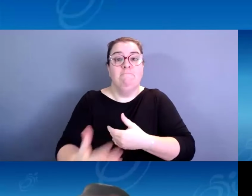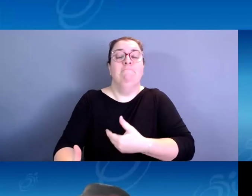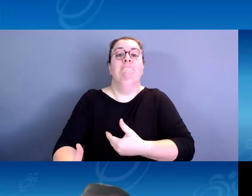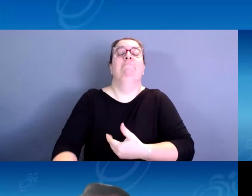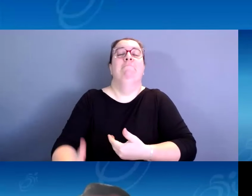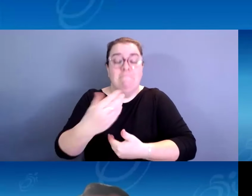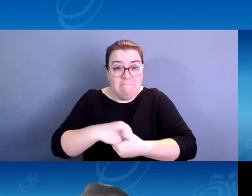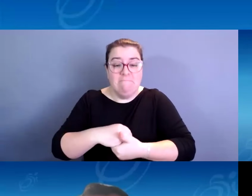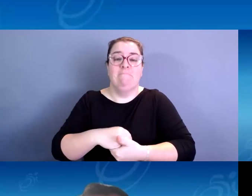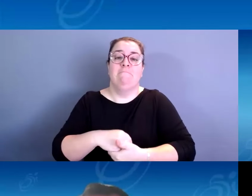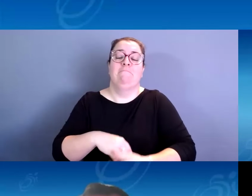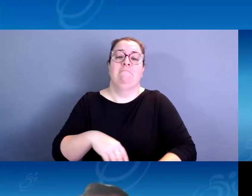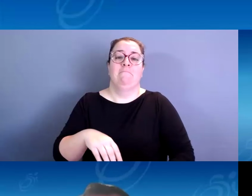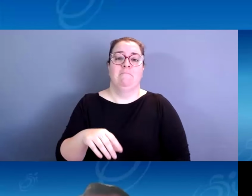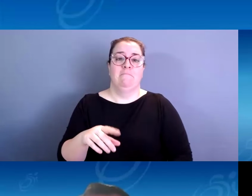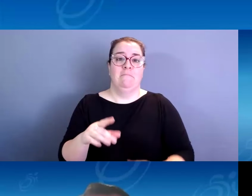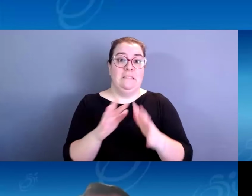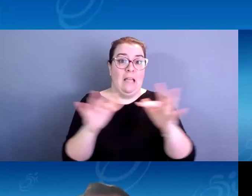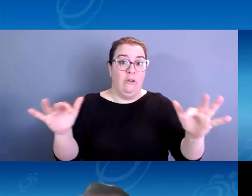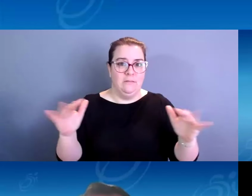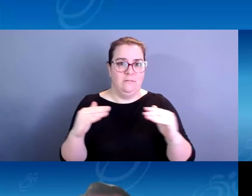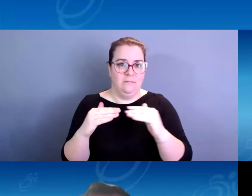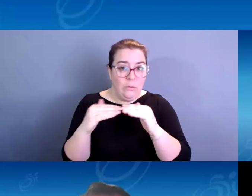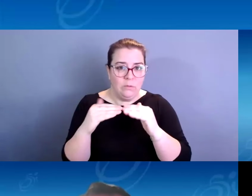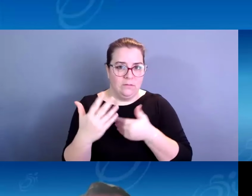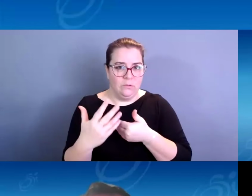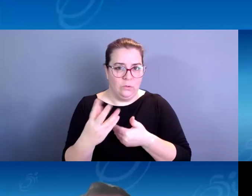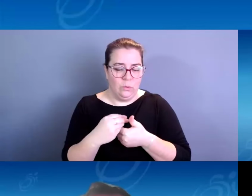So we, we certainly raise our hands to to those of you doing that work,